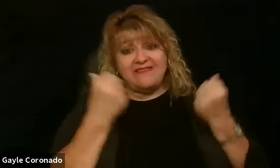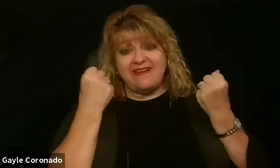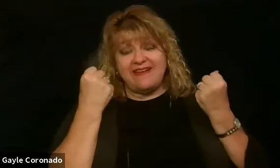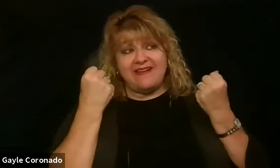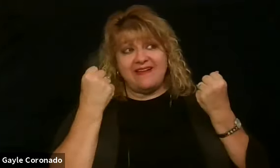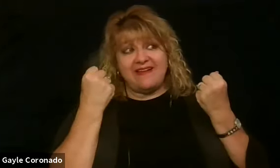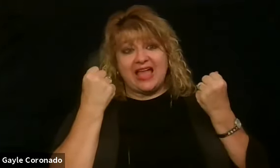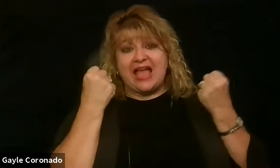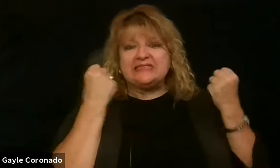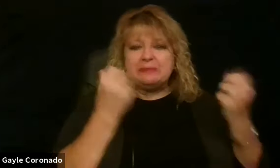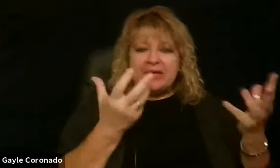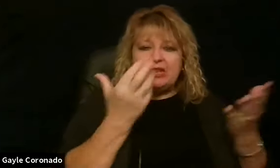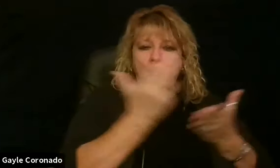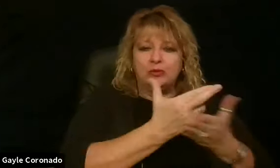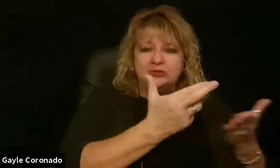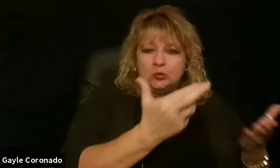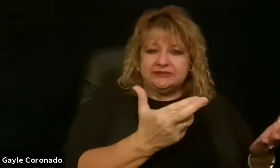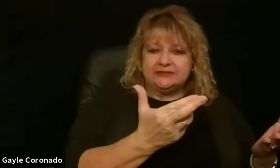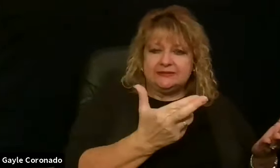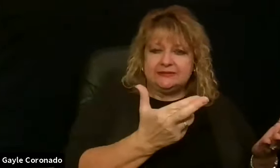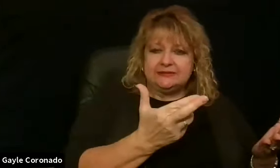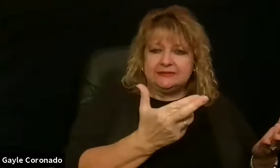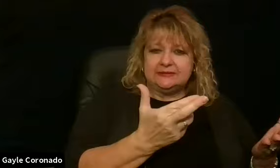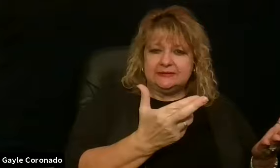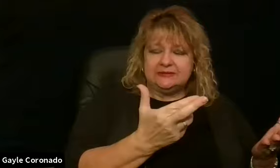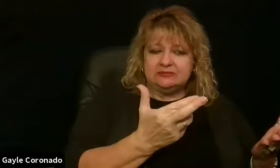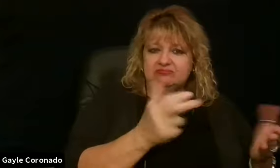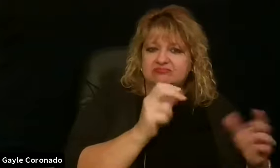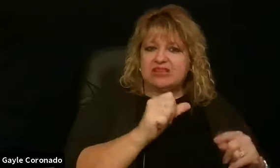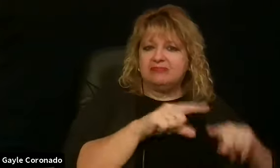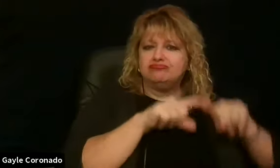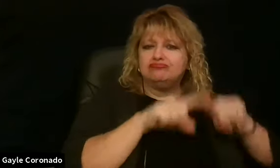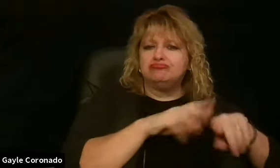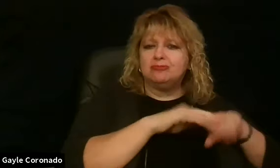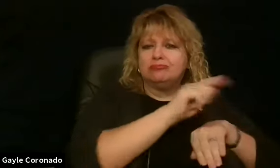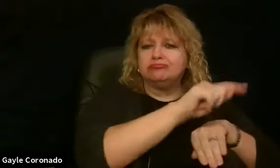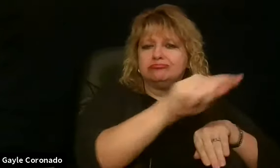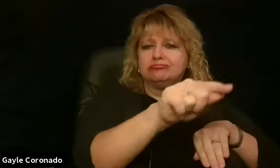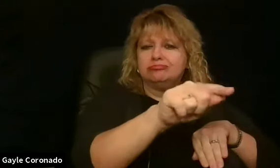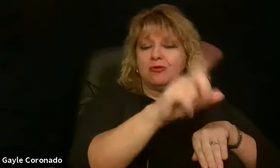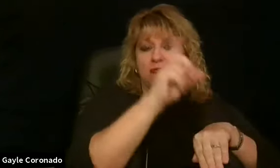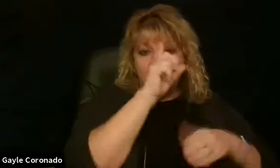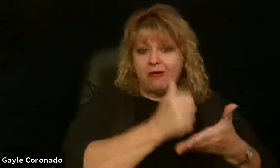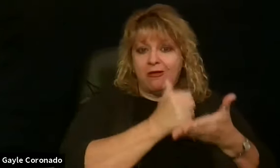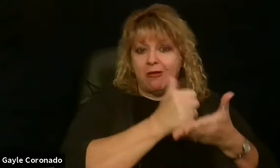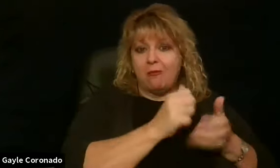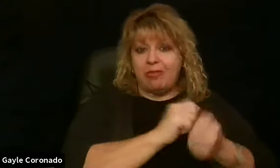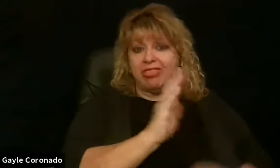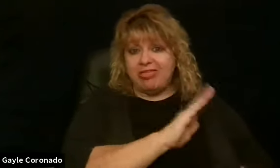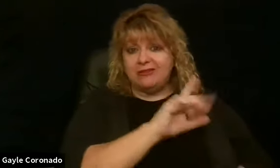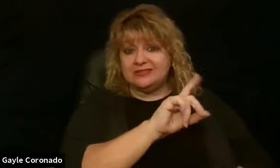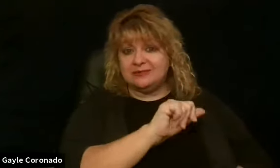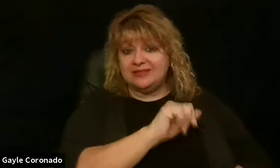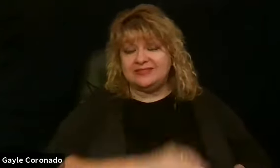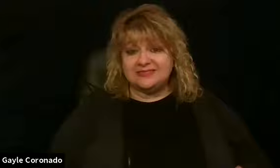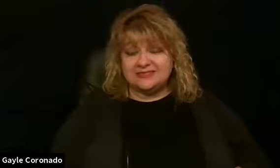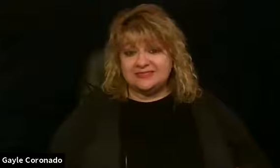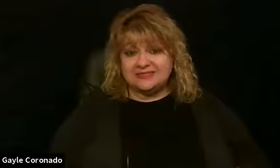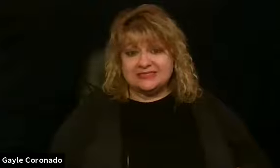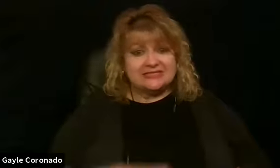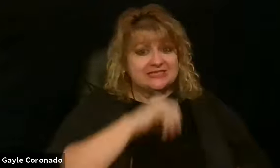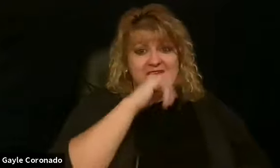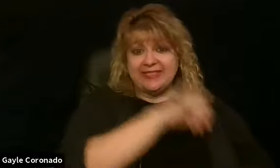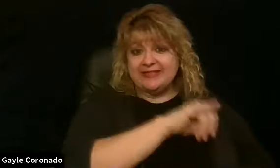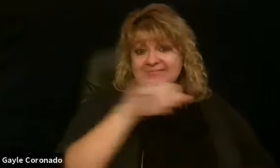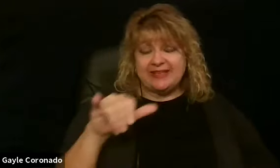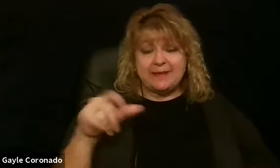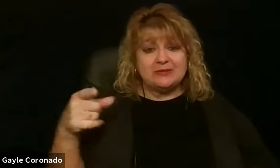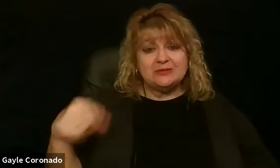as many resources that they can depend on for assistance with those disabilities as